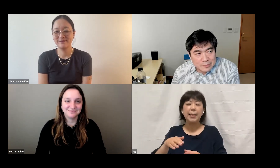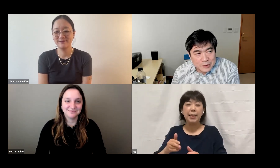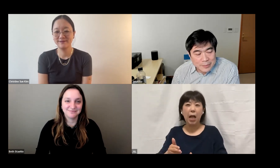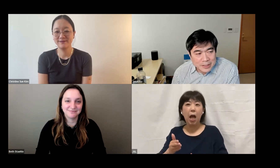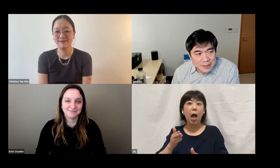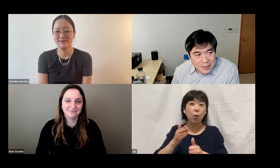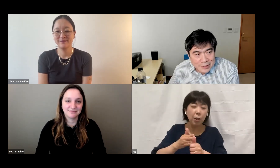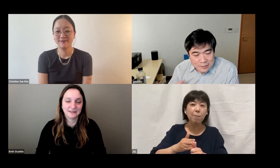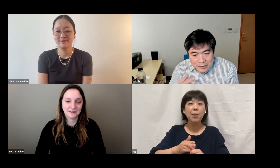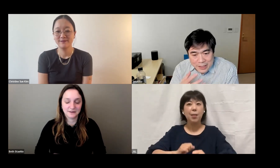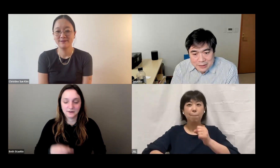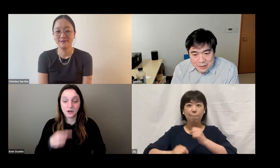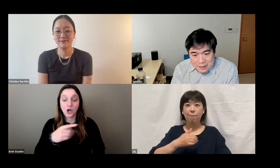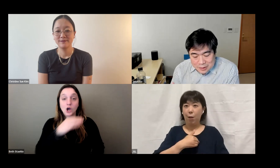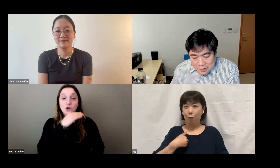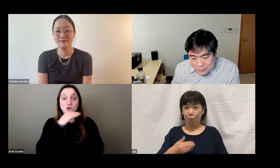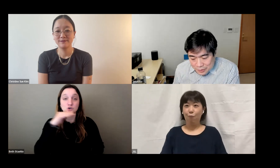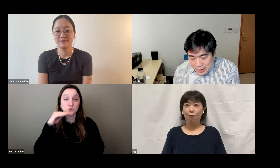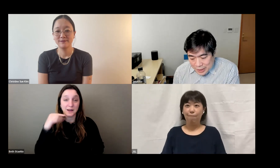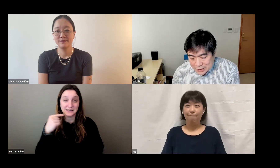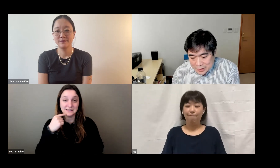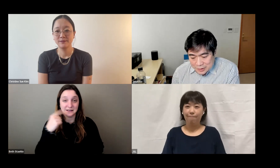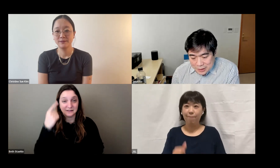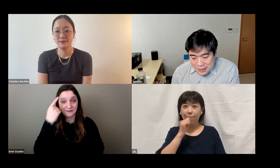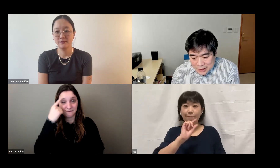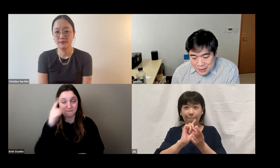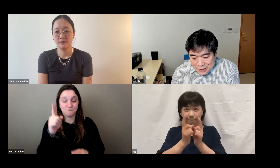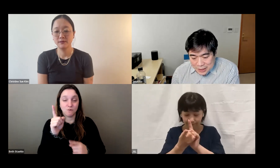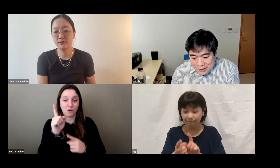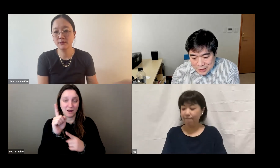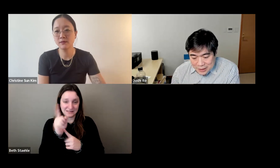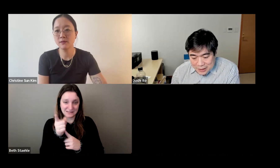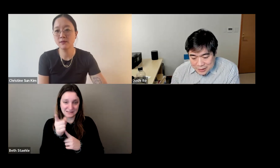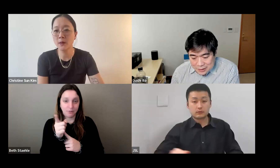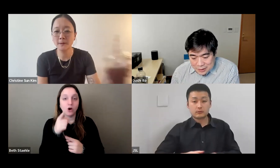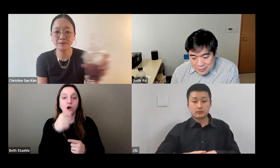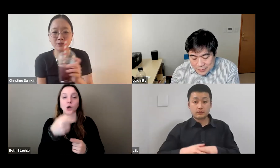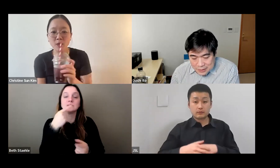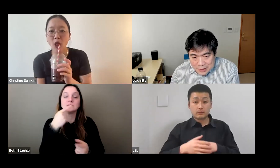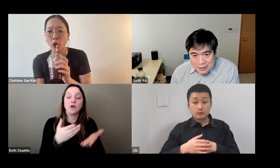But for example, I mean, rights for access to education, I think it makes sense.